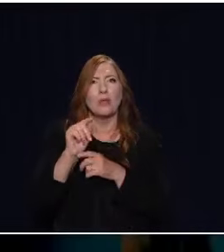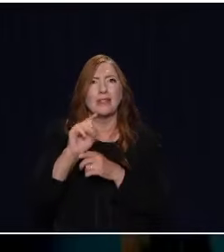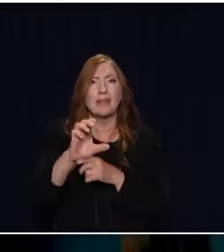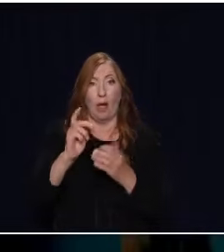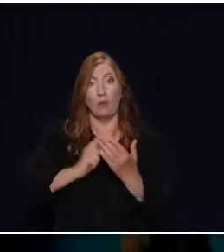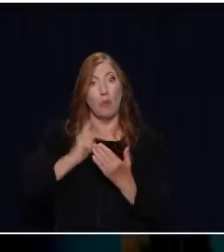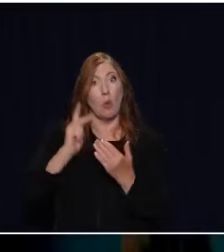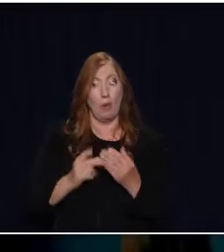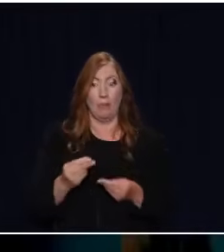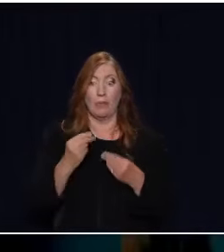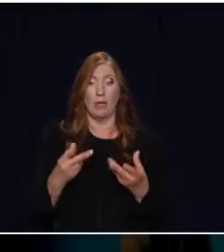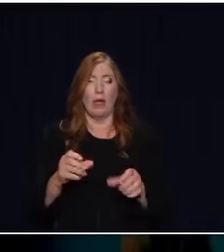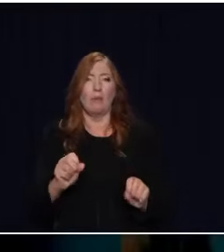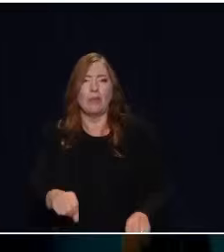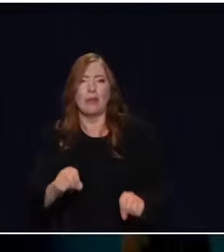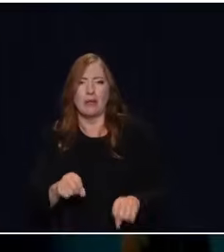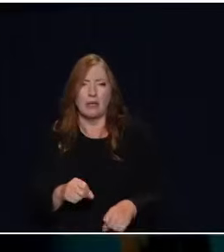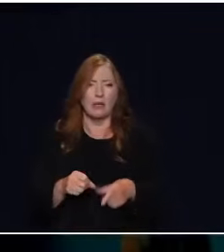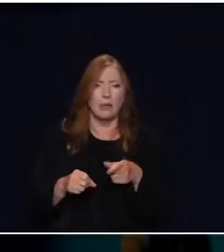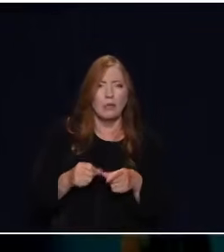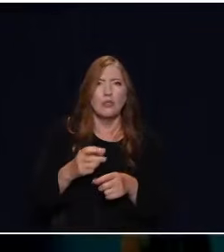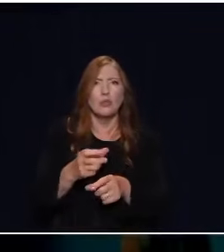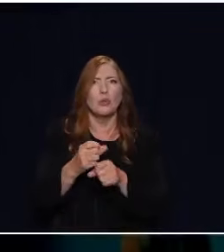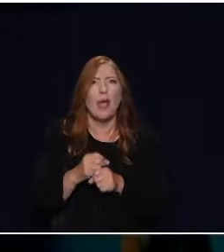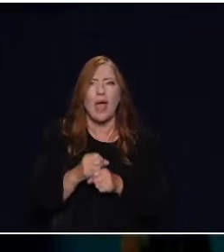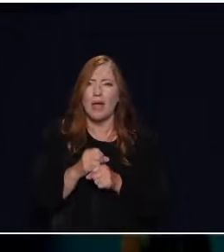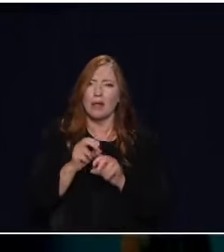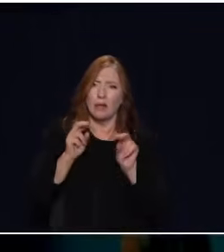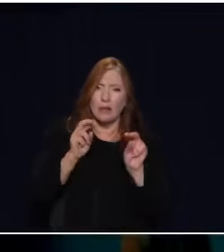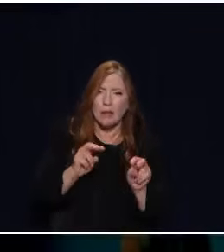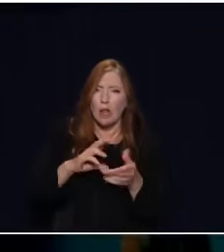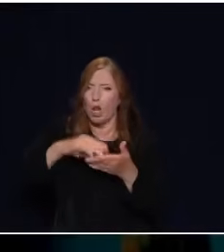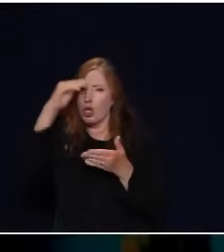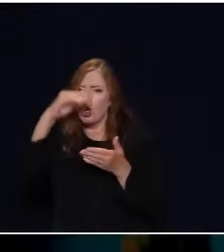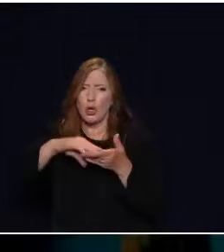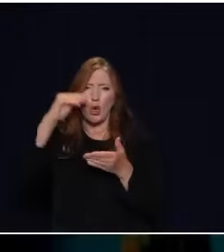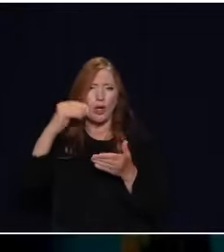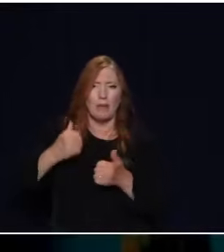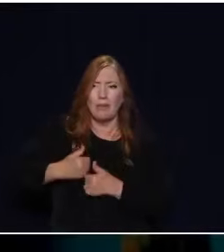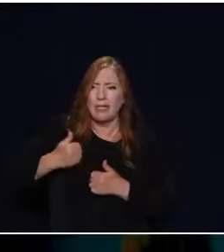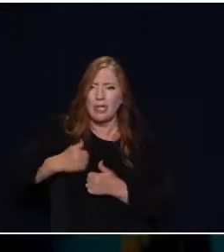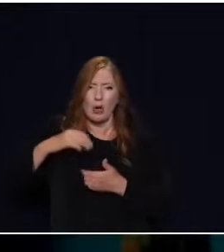JOANING OUR MILITARY, IT IS IMPORTANT WE INVEST IN ROTC